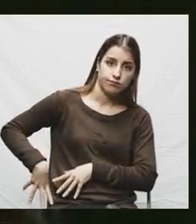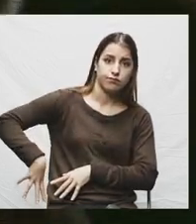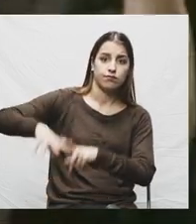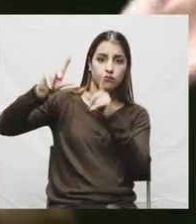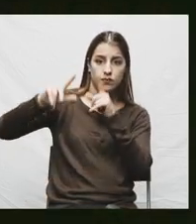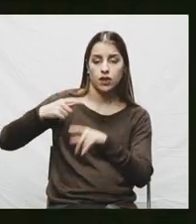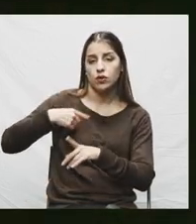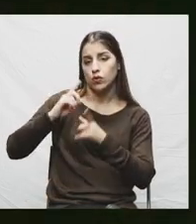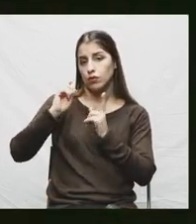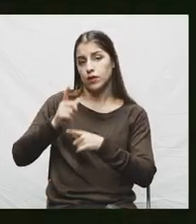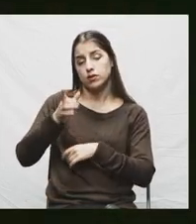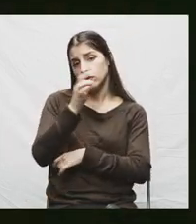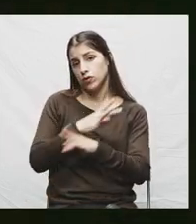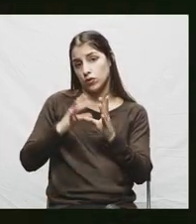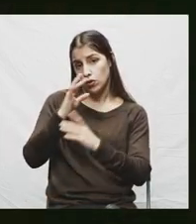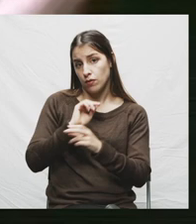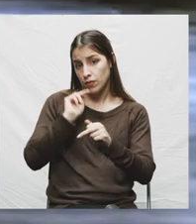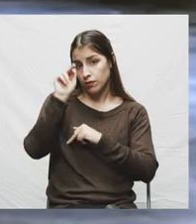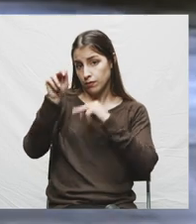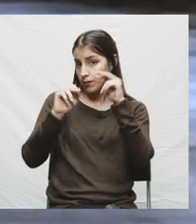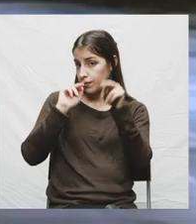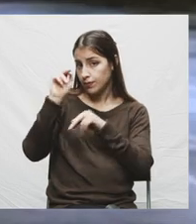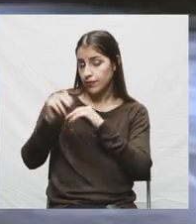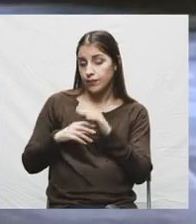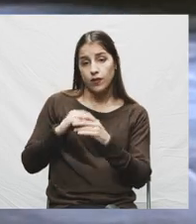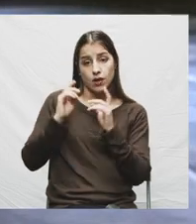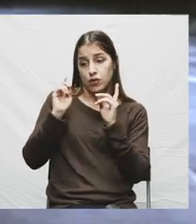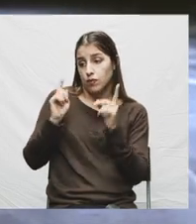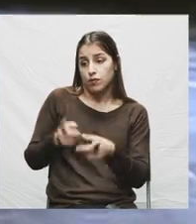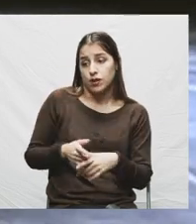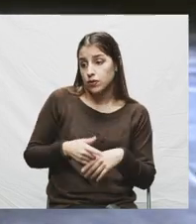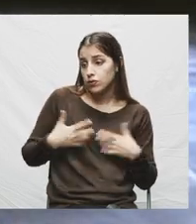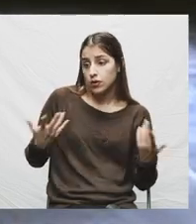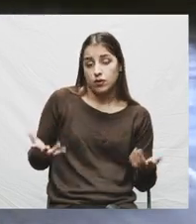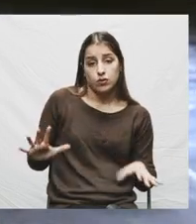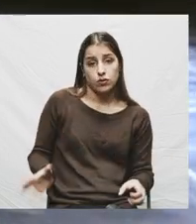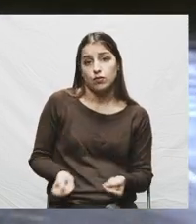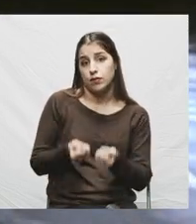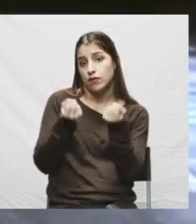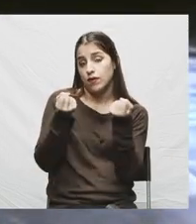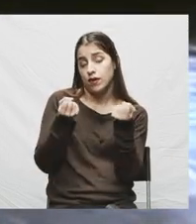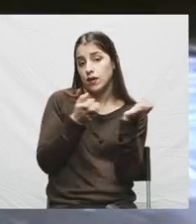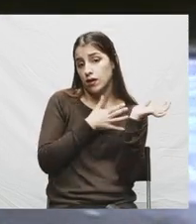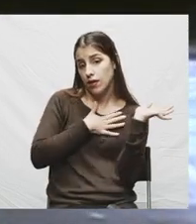Thus, I start travel around Europe and start being able do survive… — Yes.